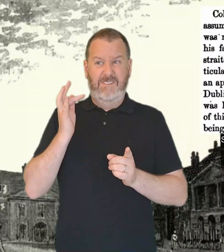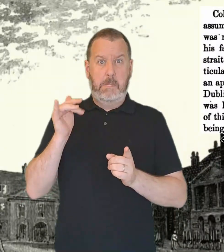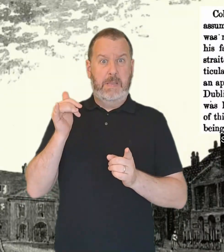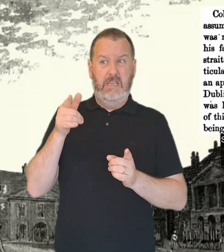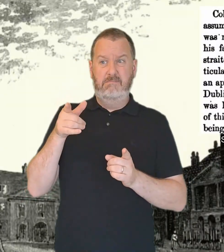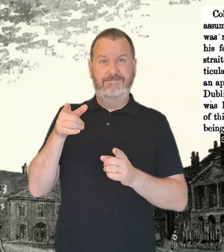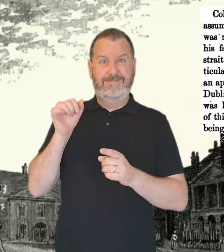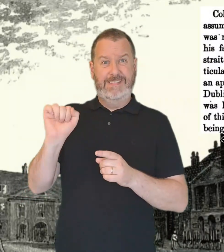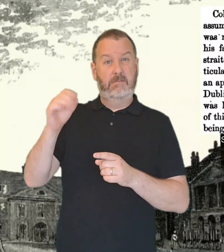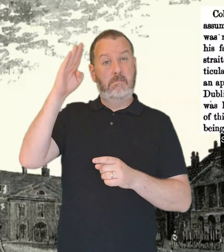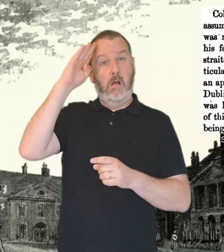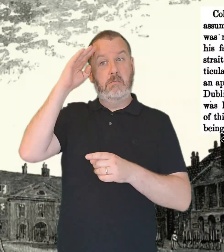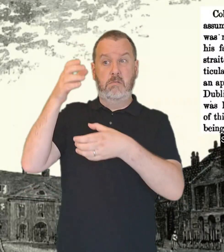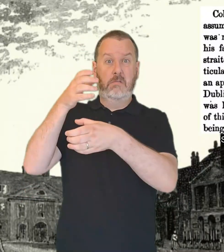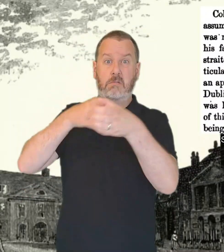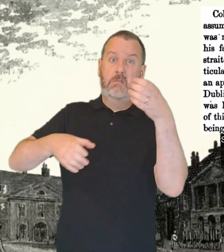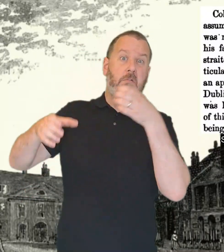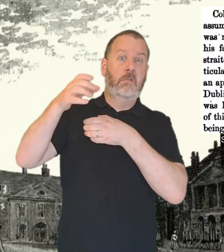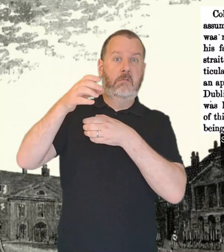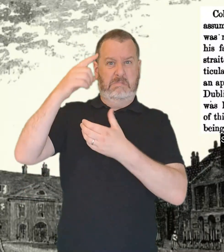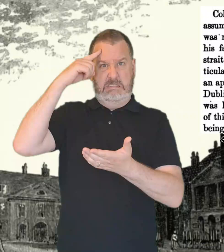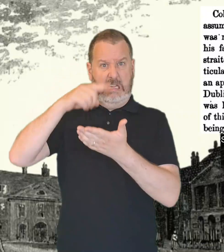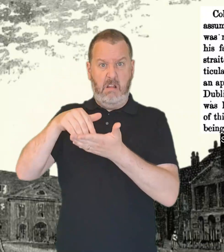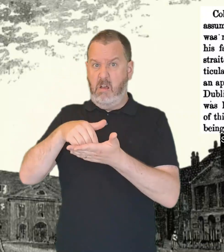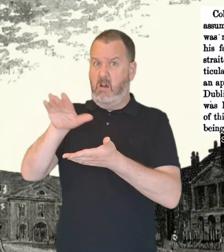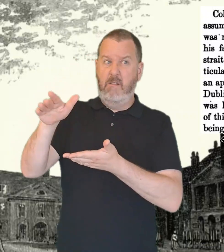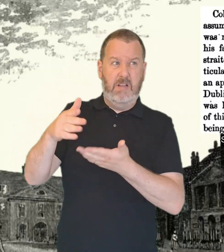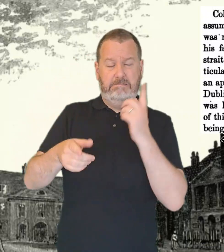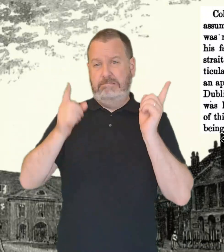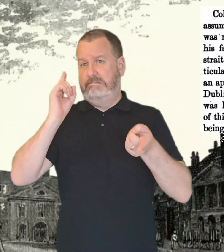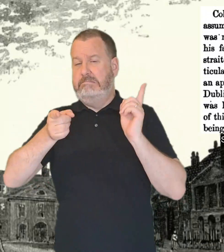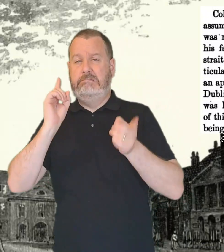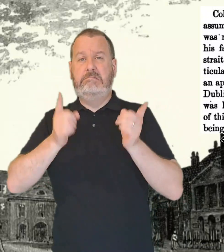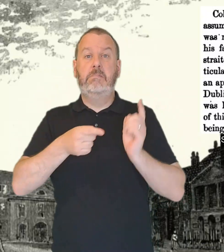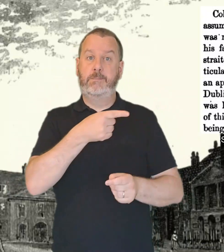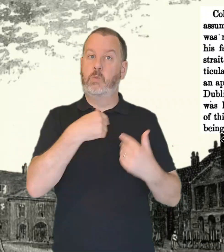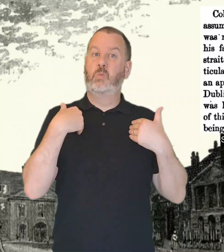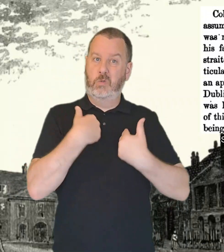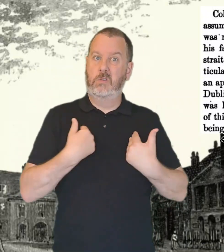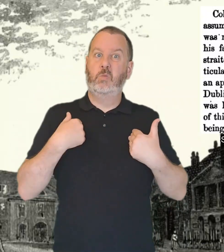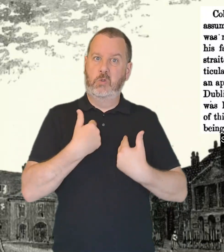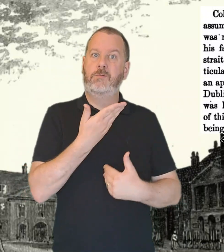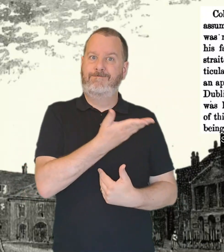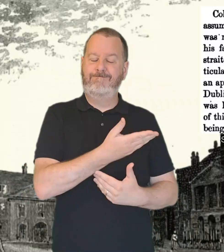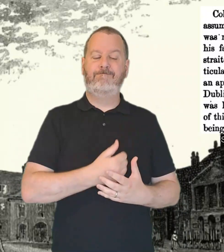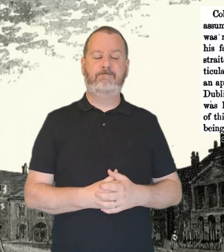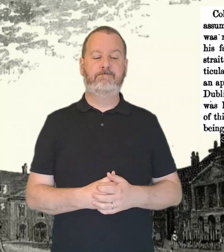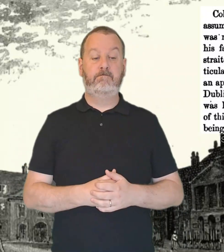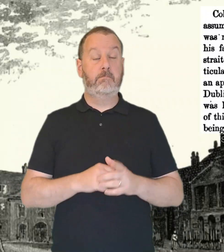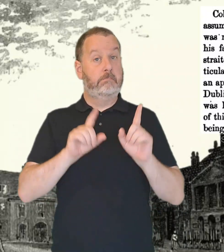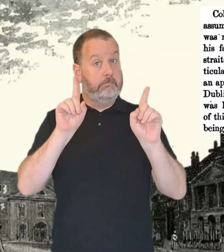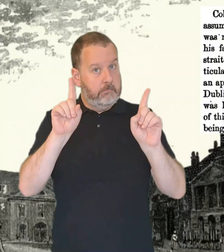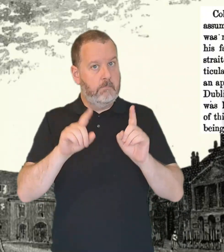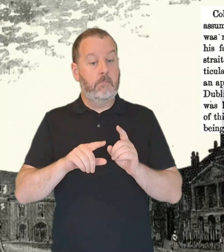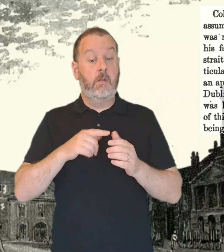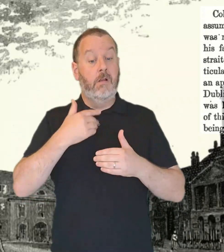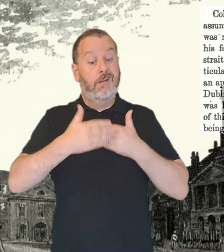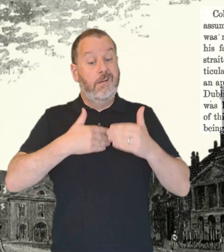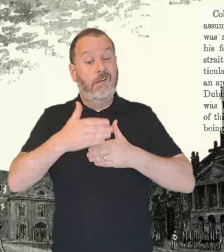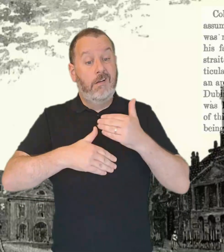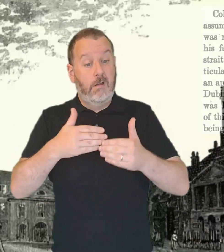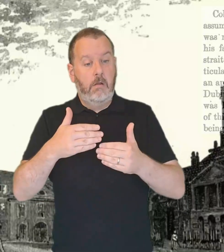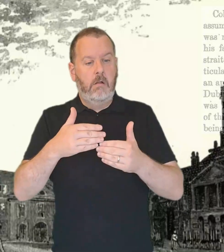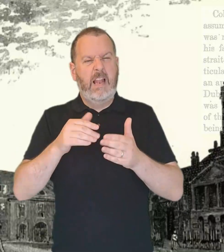What if a new department head decided to let him go?